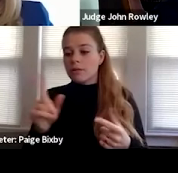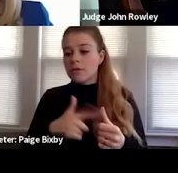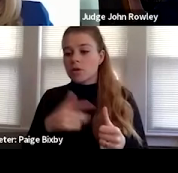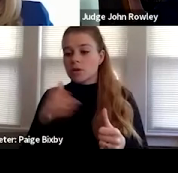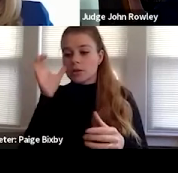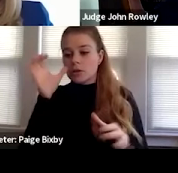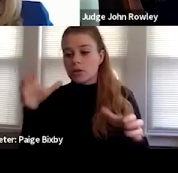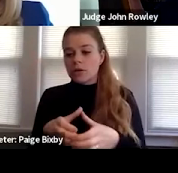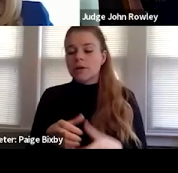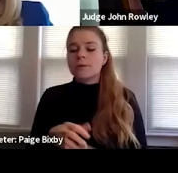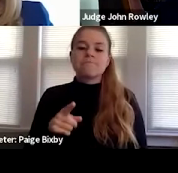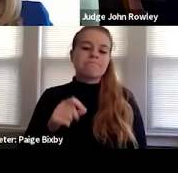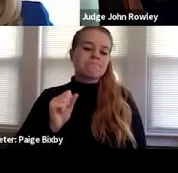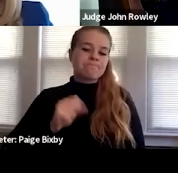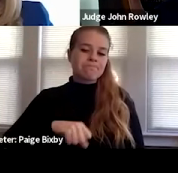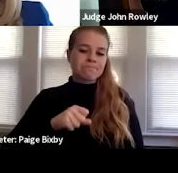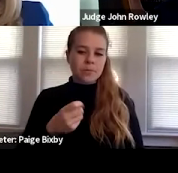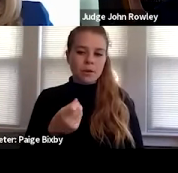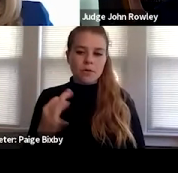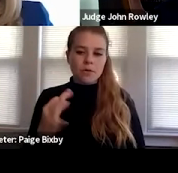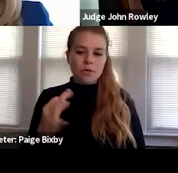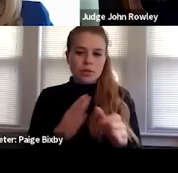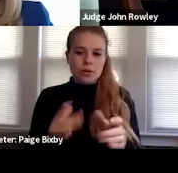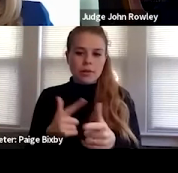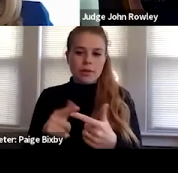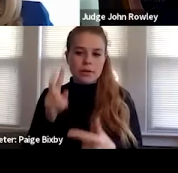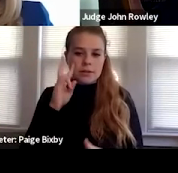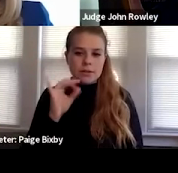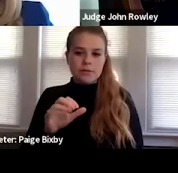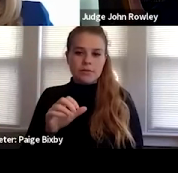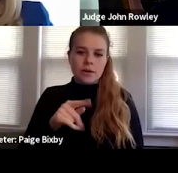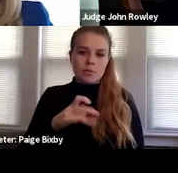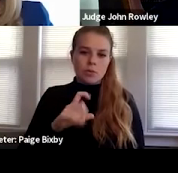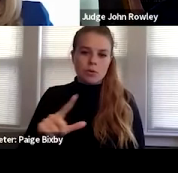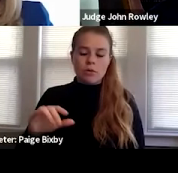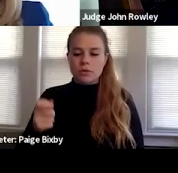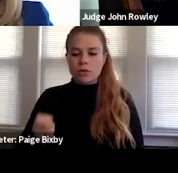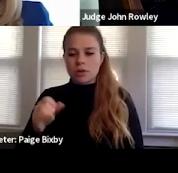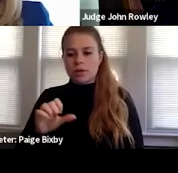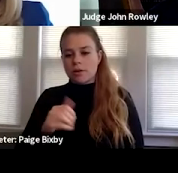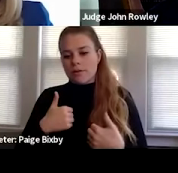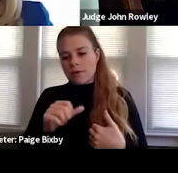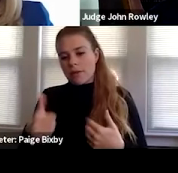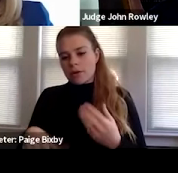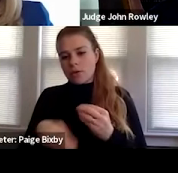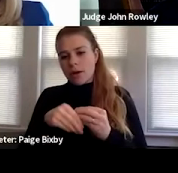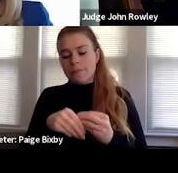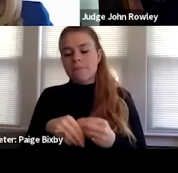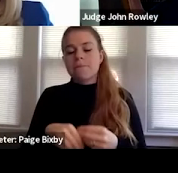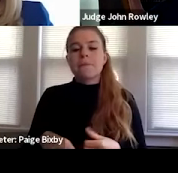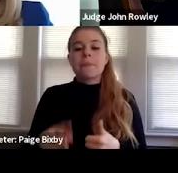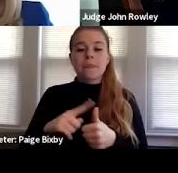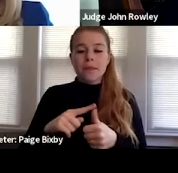Yeah, a couple strategies and then I'll see if April or Judge have anything to add. Making sure that you have some type of phase